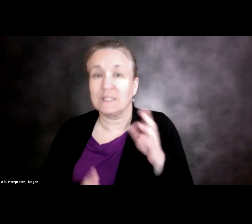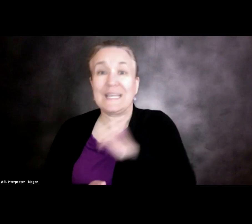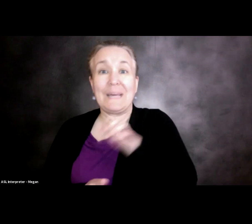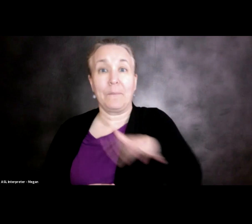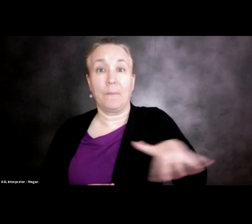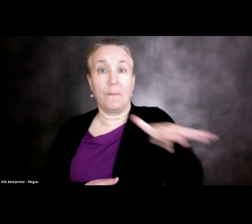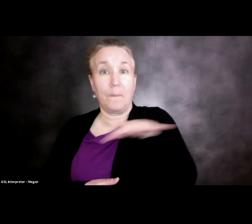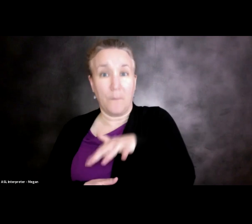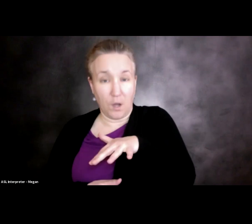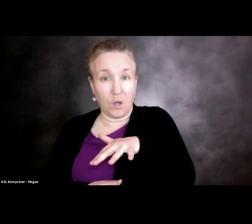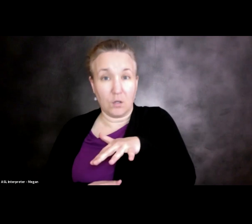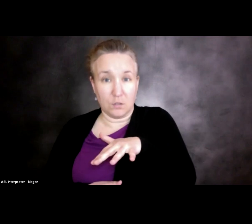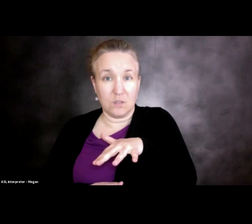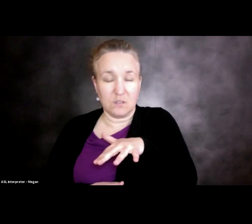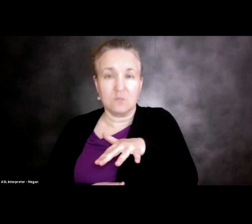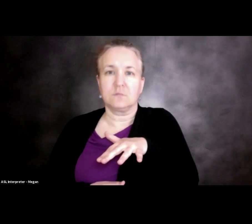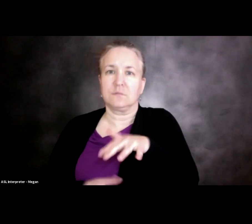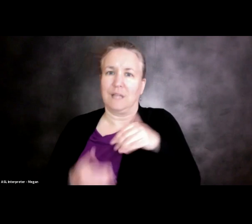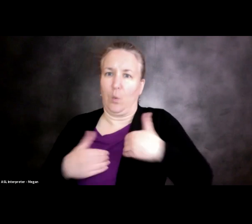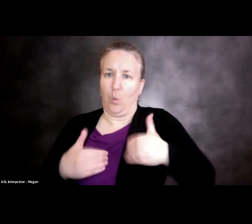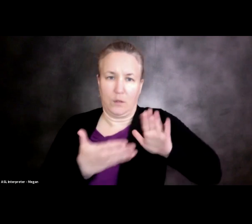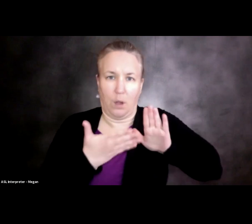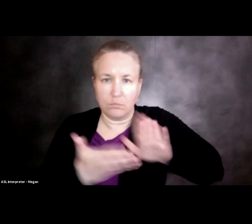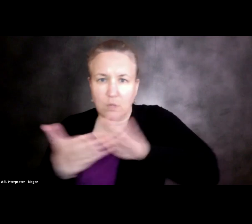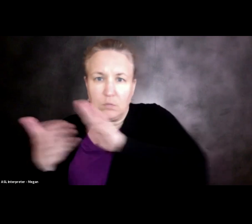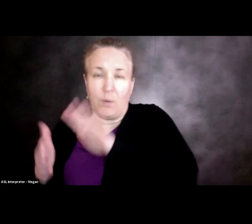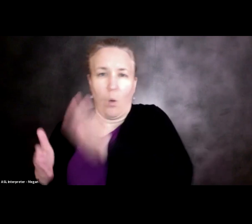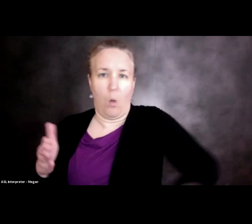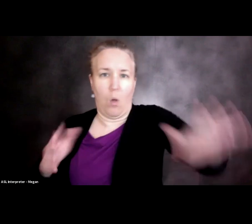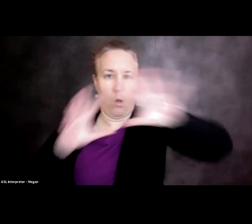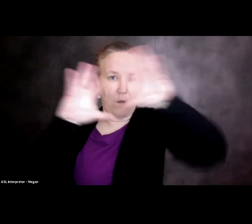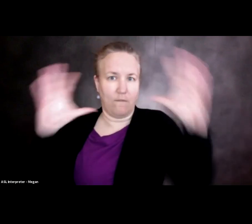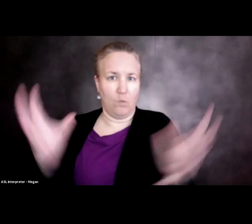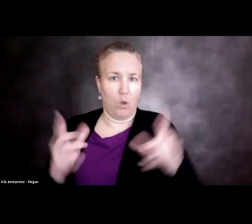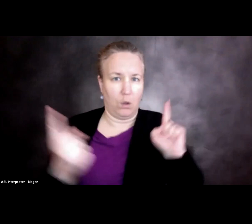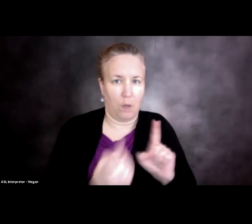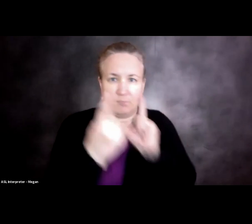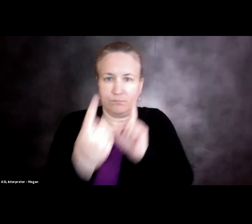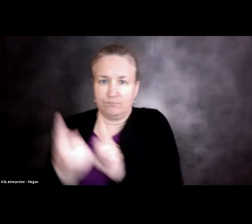encounters between youth from different parts of the world.